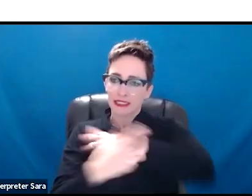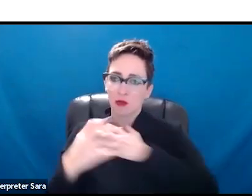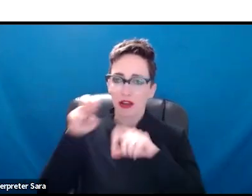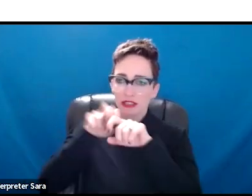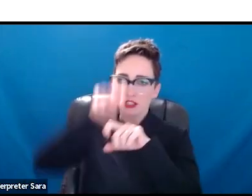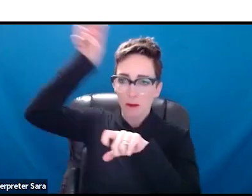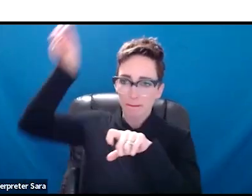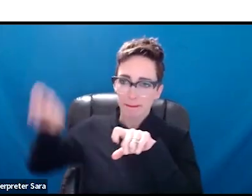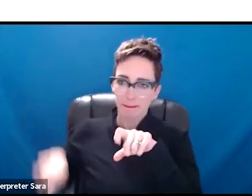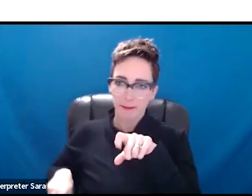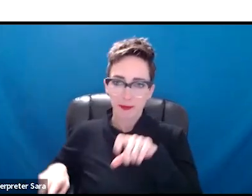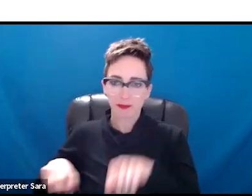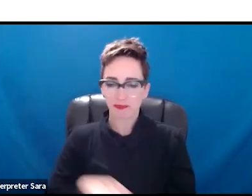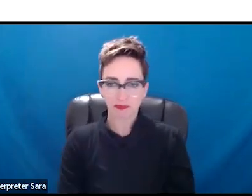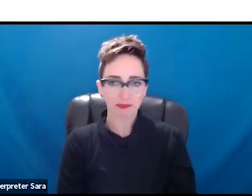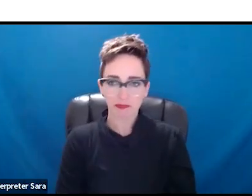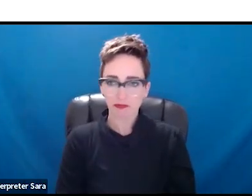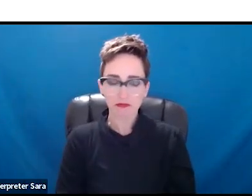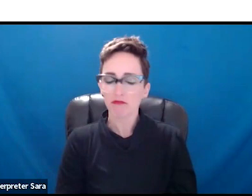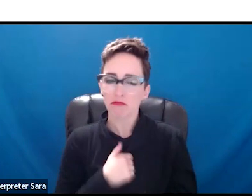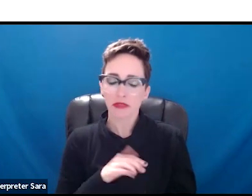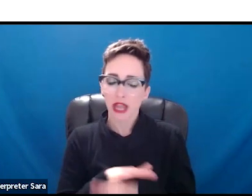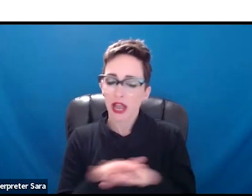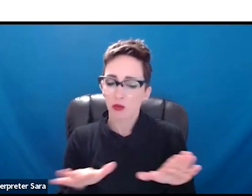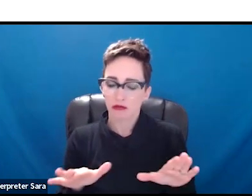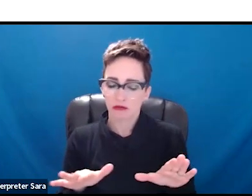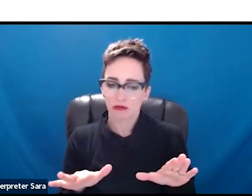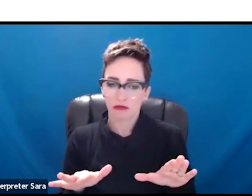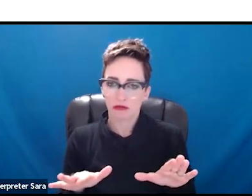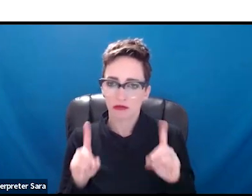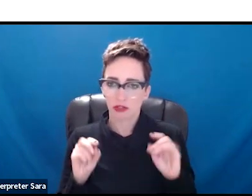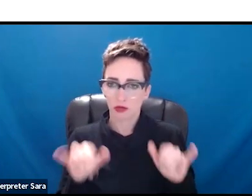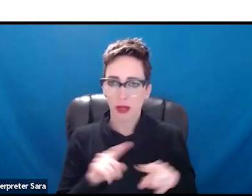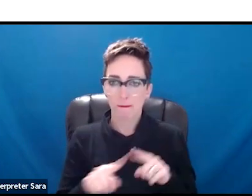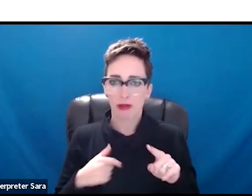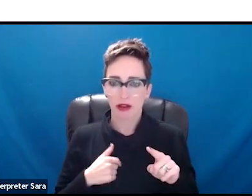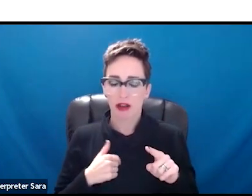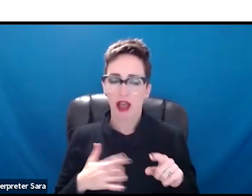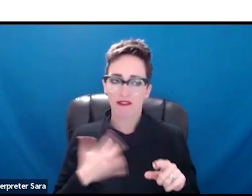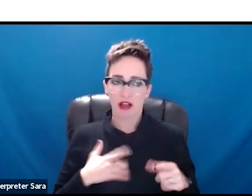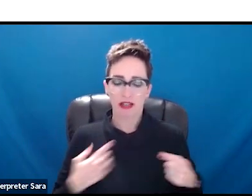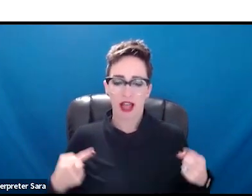No, I wasn't going to do that. My mind was so unclear.